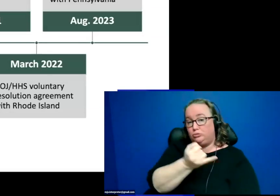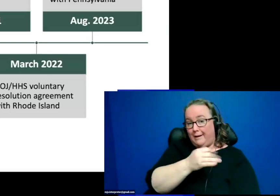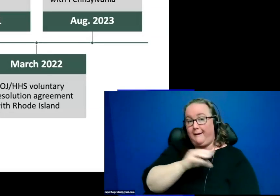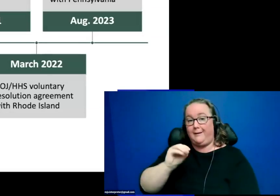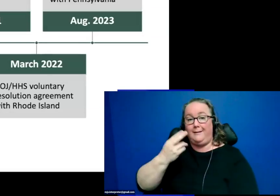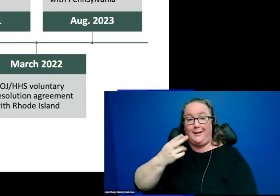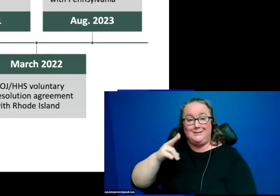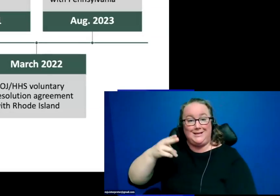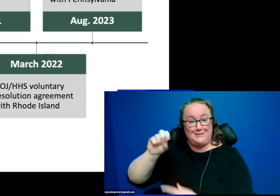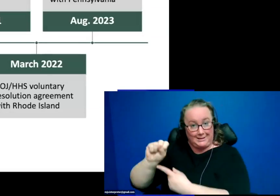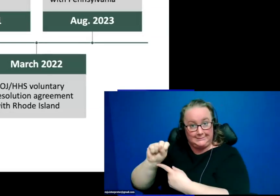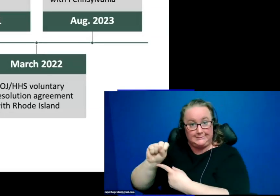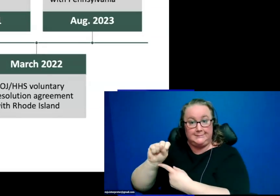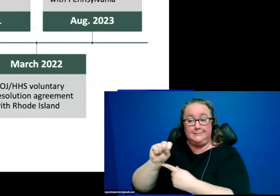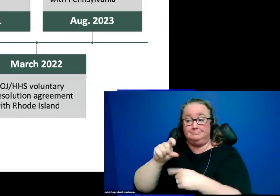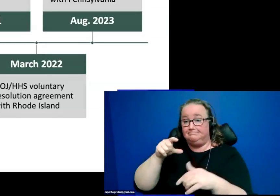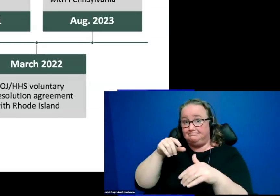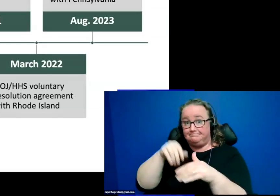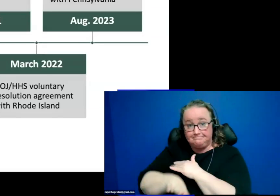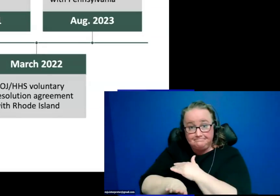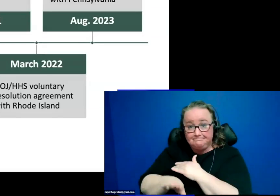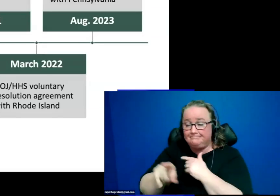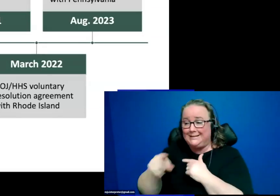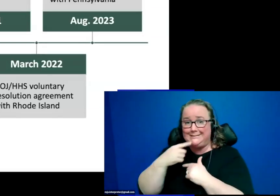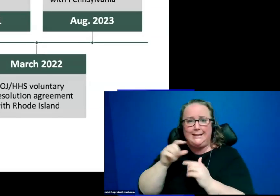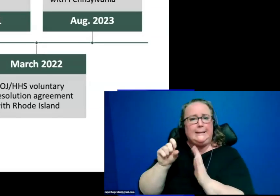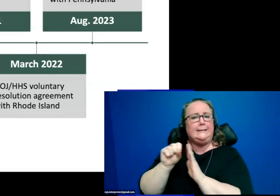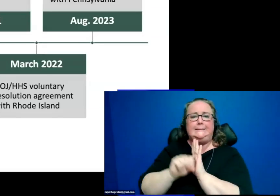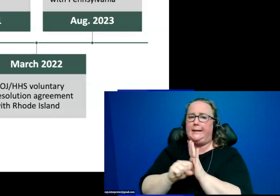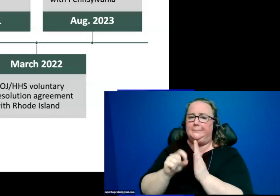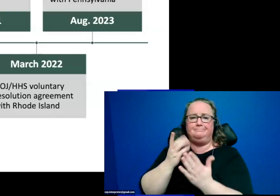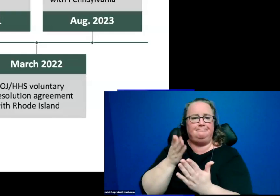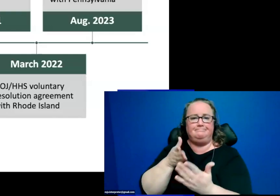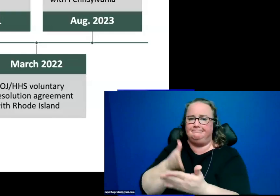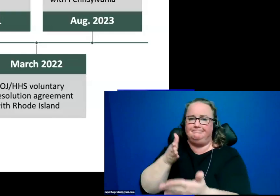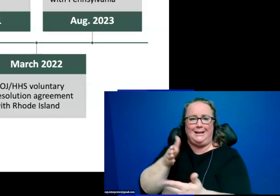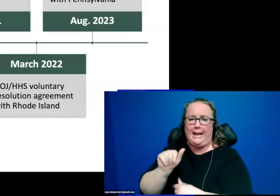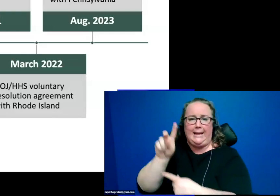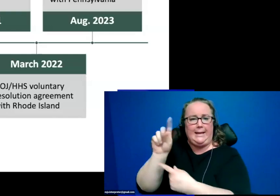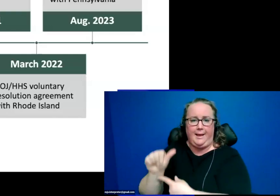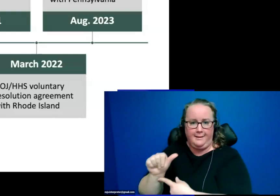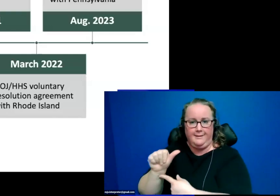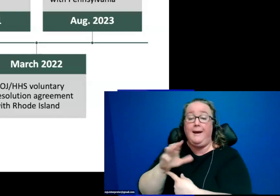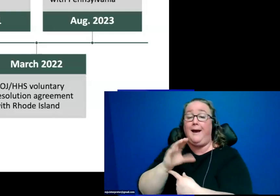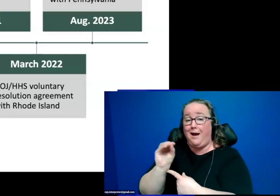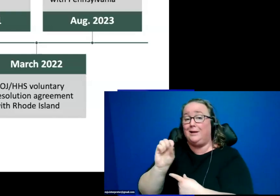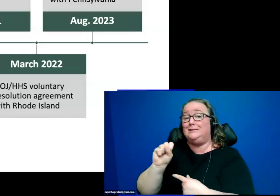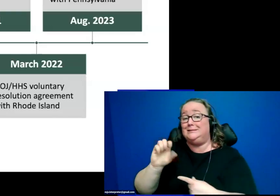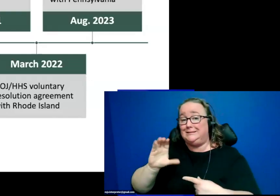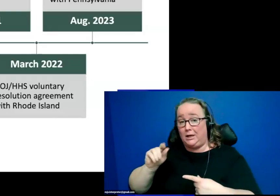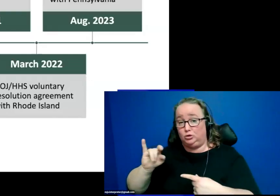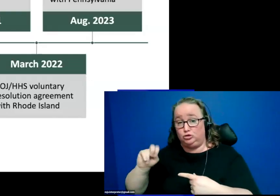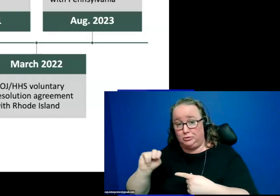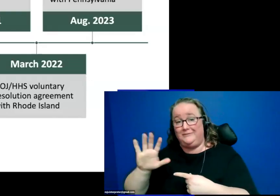in and said that the state had violated the ADA, as well as Section 504 of the Rehabilitation Act by